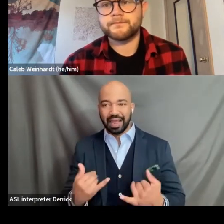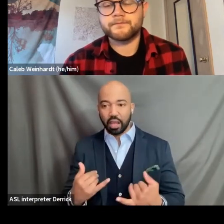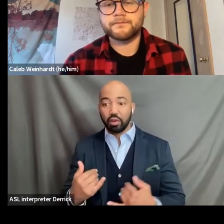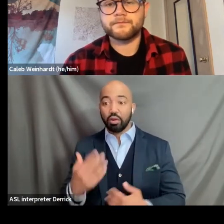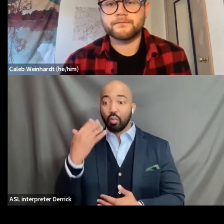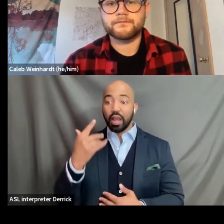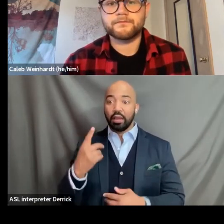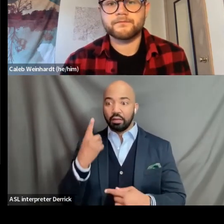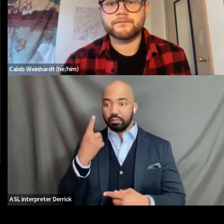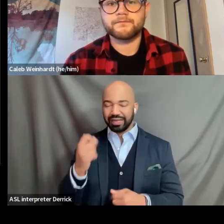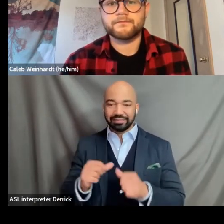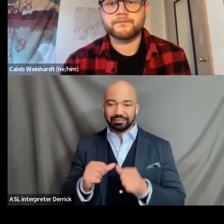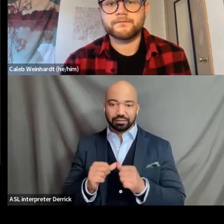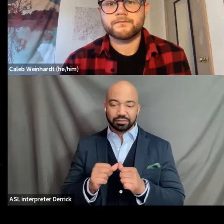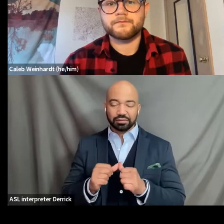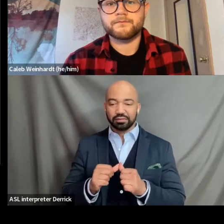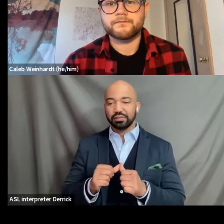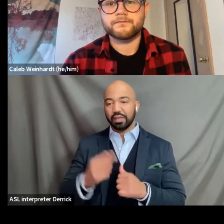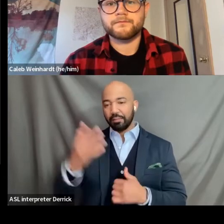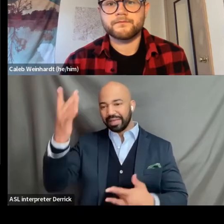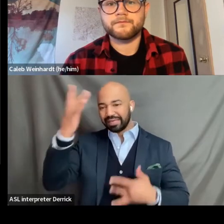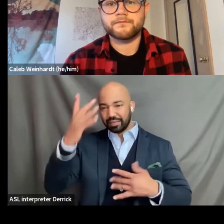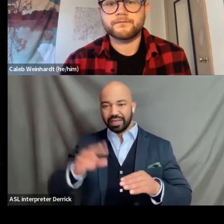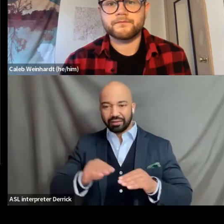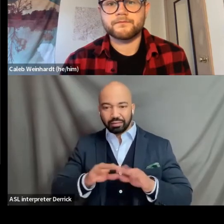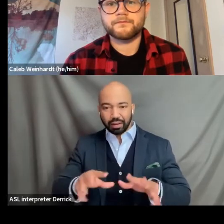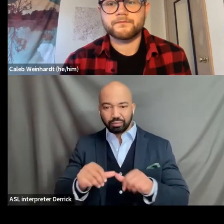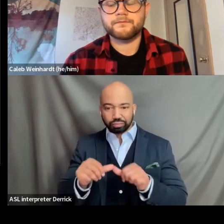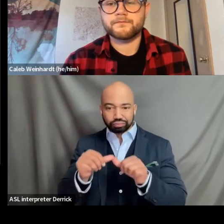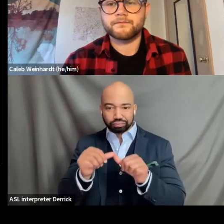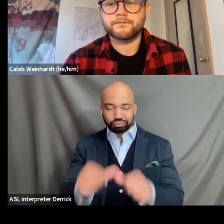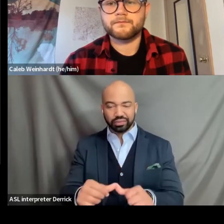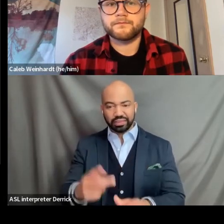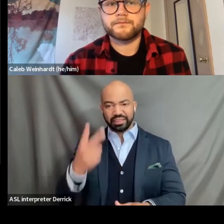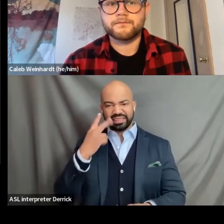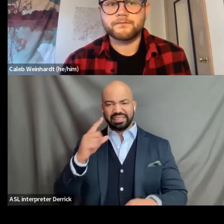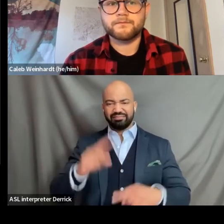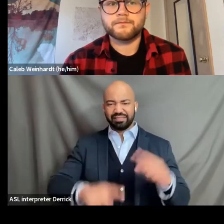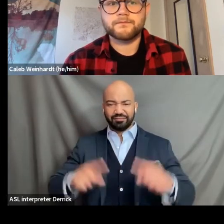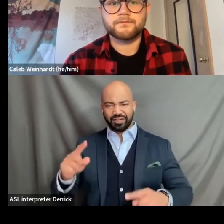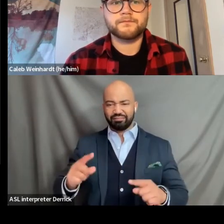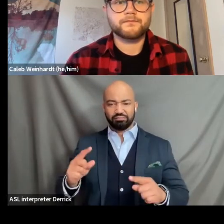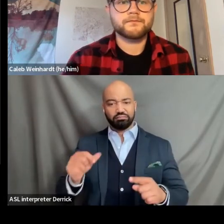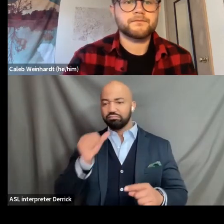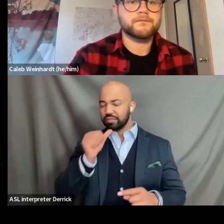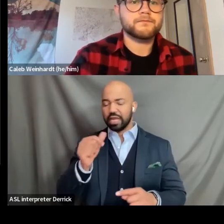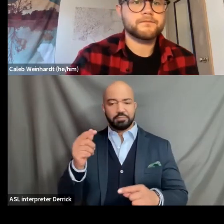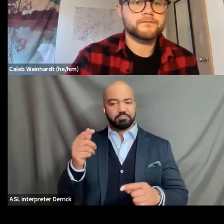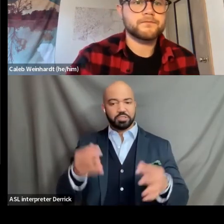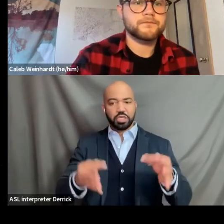and into seeing so much injustice of many different types for so many years.